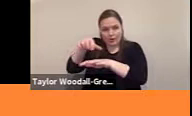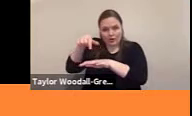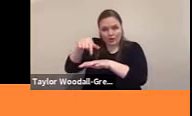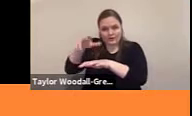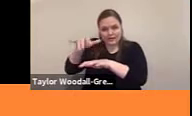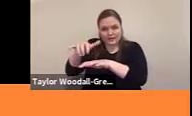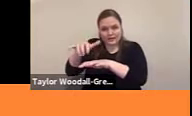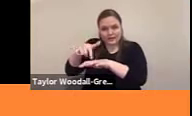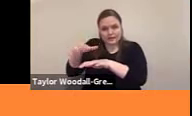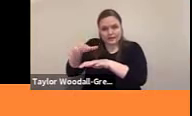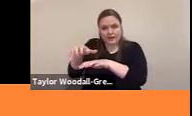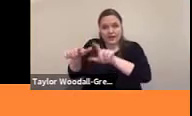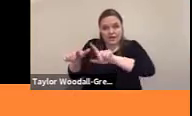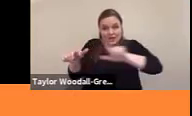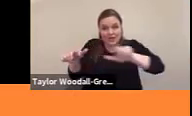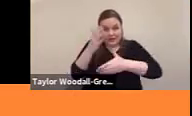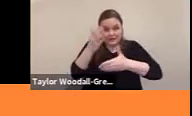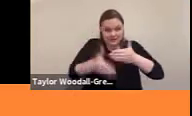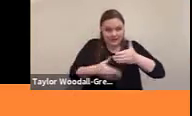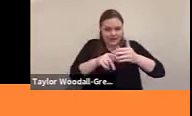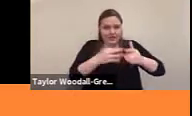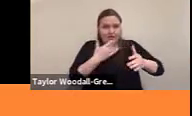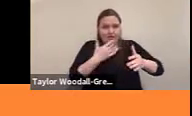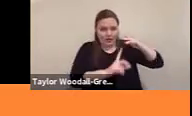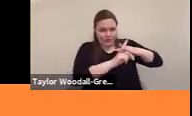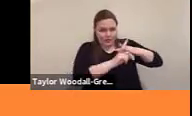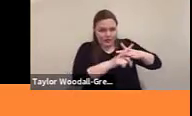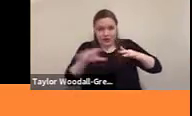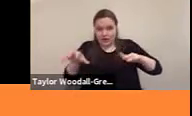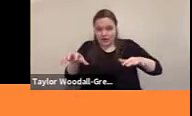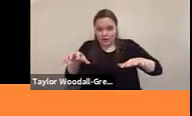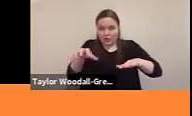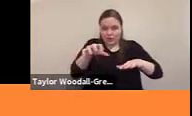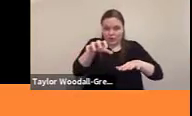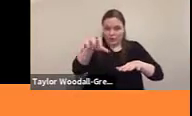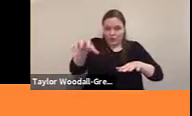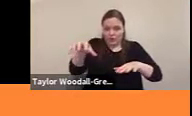the colors appear and when you hover over them, it will show you the hex value there.